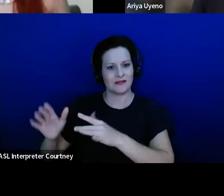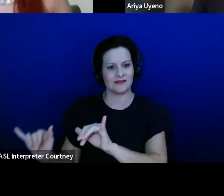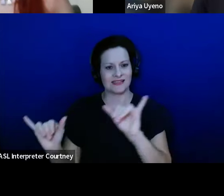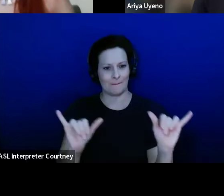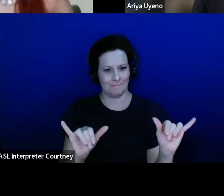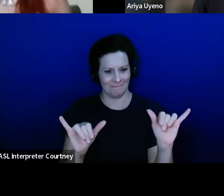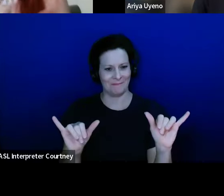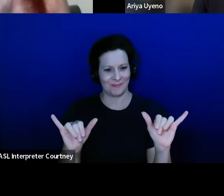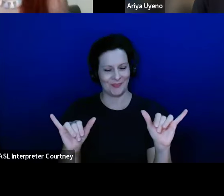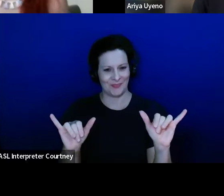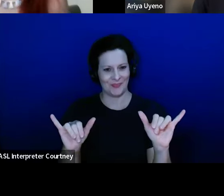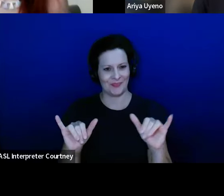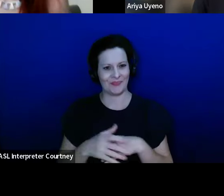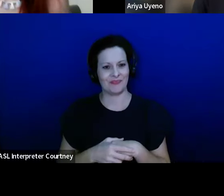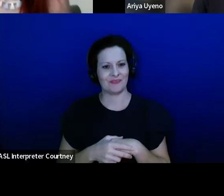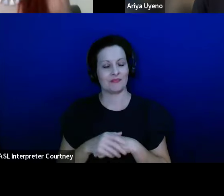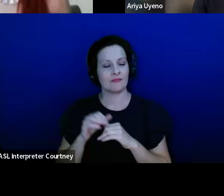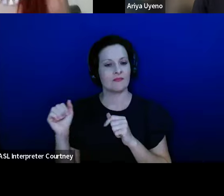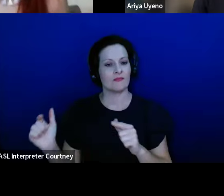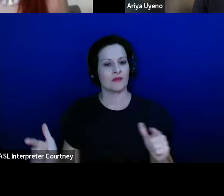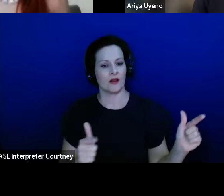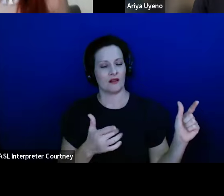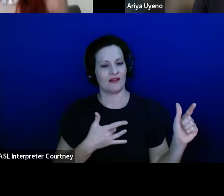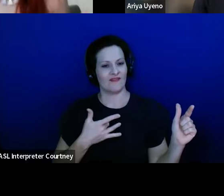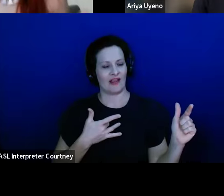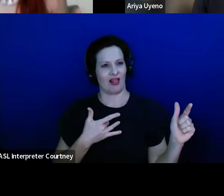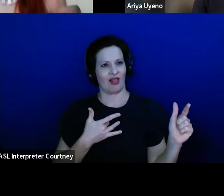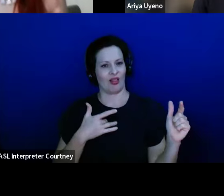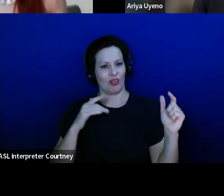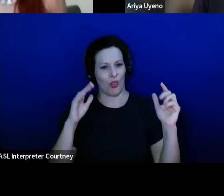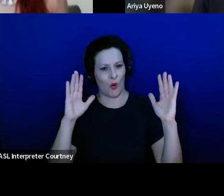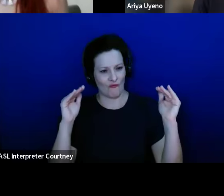I think I would like for everyone to feel hopefully, you don't have as many knock downs as